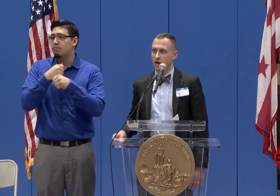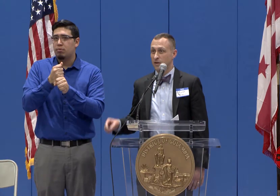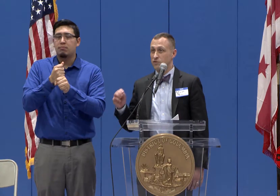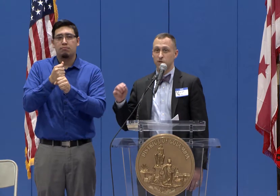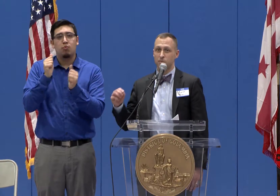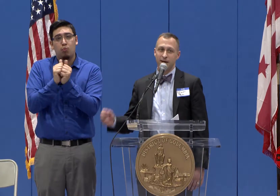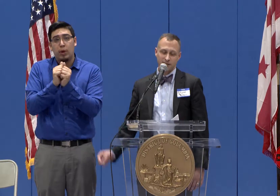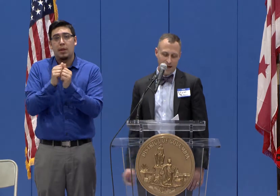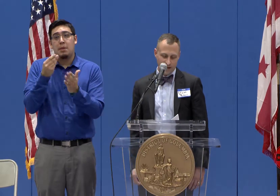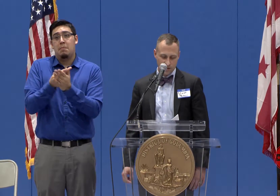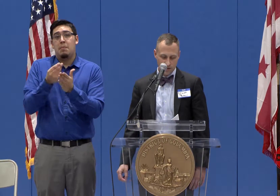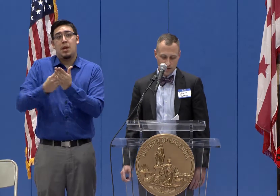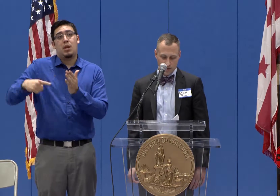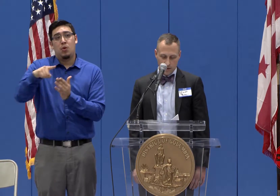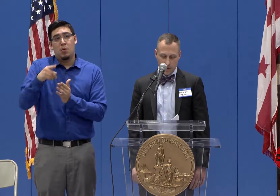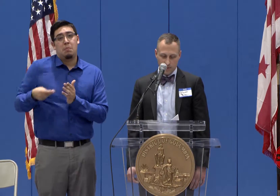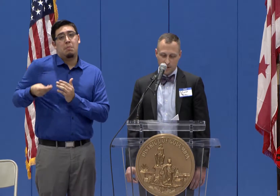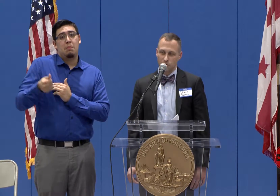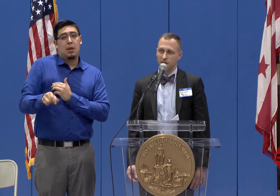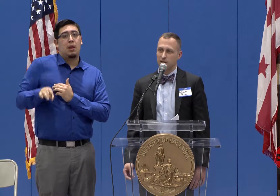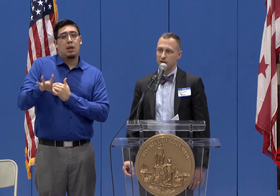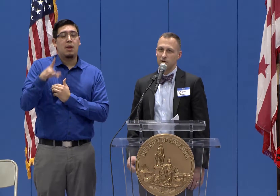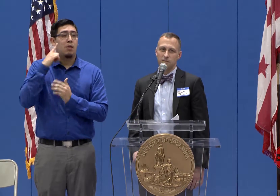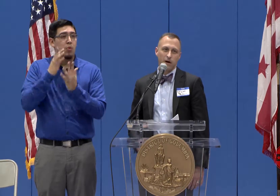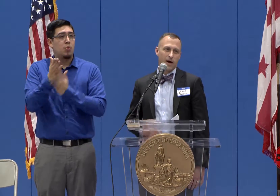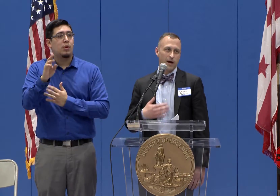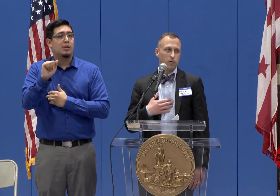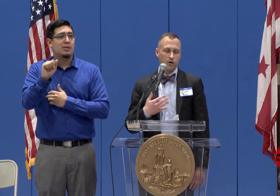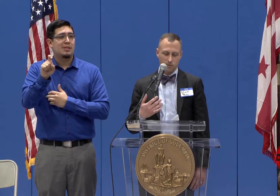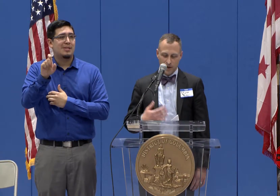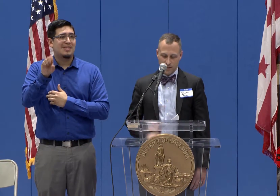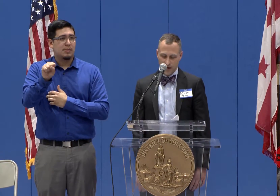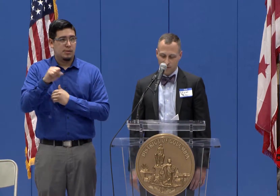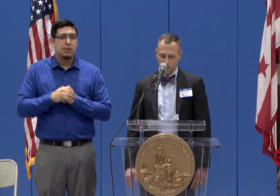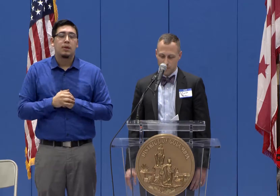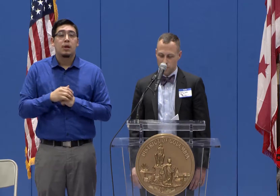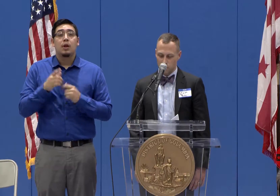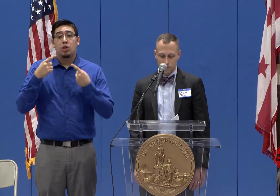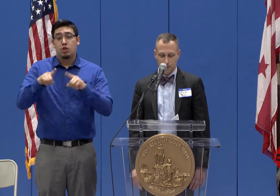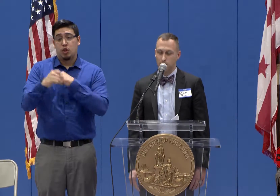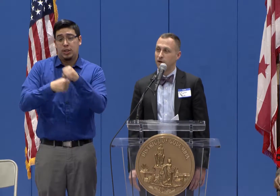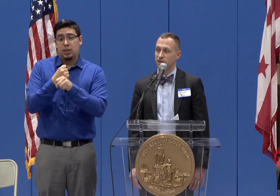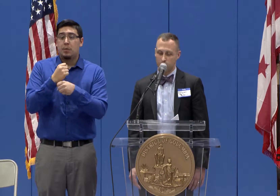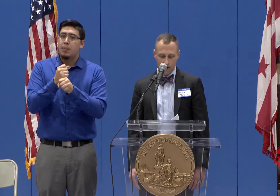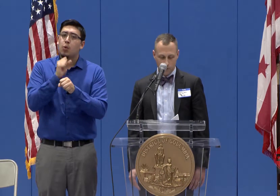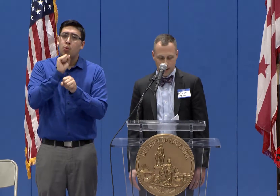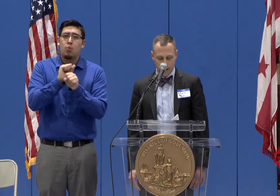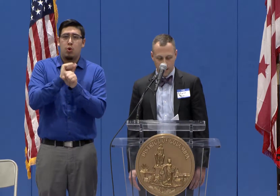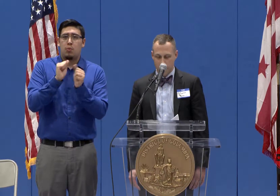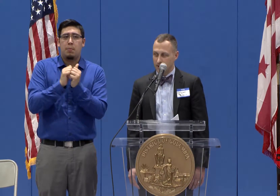DOLLARS THAT YOU PAY IN TAXES. AND DURING THE YEAR, I WORK WITH MY STAFF TO MAKE SURE THAT WE'RE SPENDING MONEY THE RIGHT WAY.